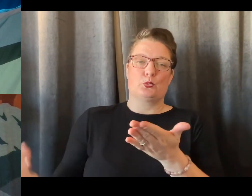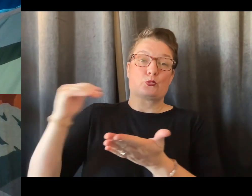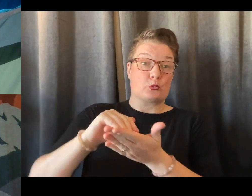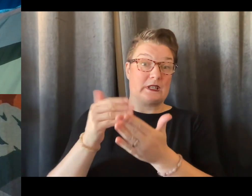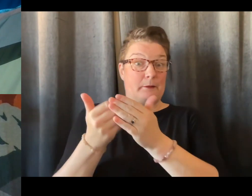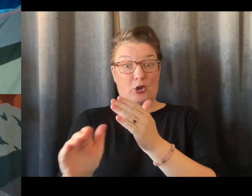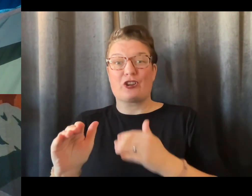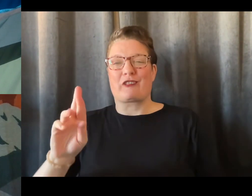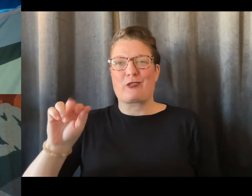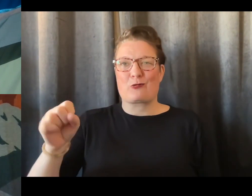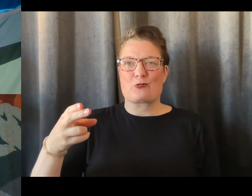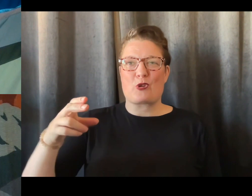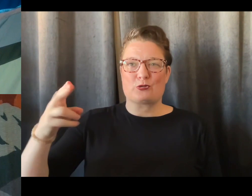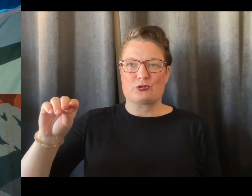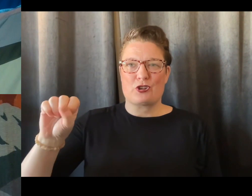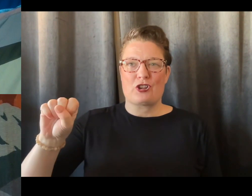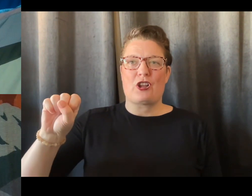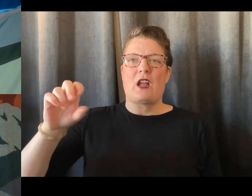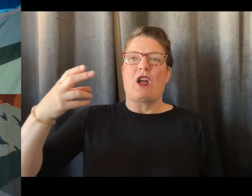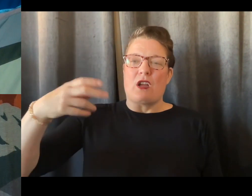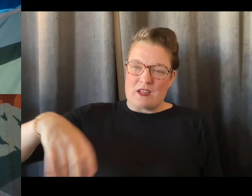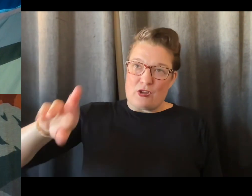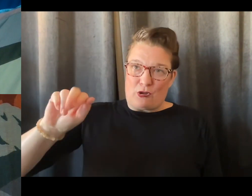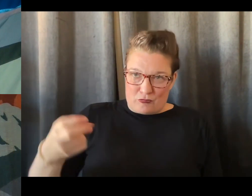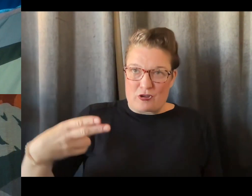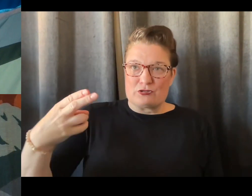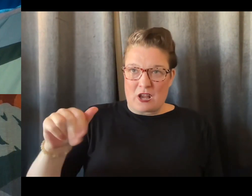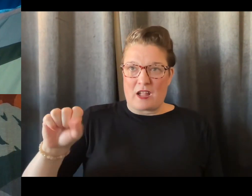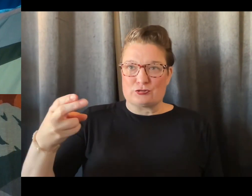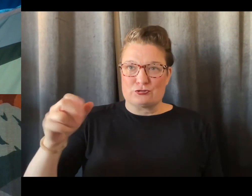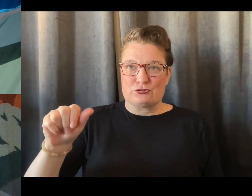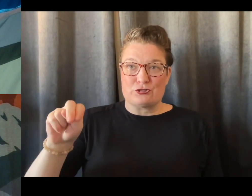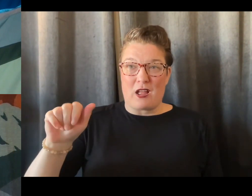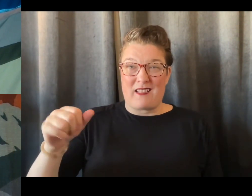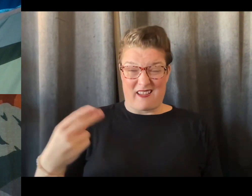And I like to remember that that is gentle because Elul is, you know, a time of, of